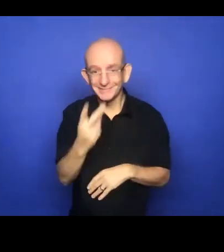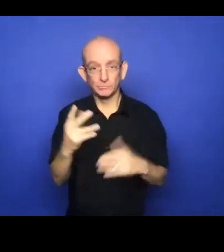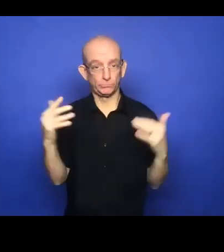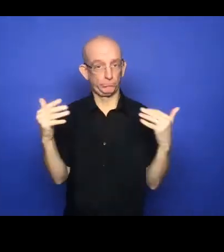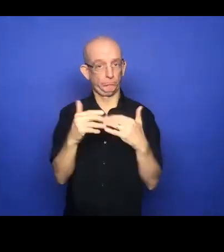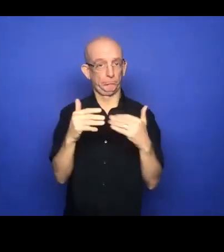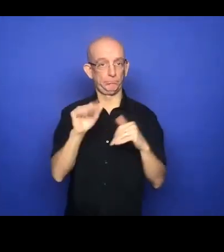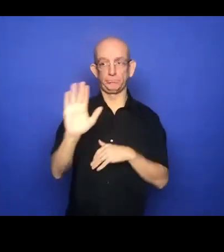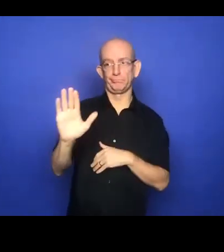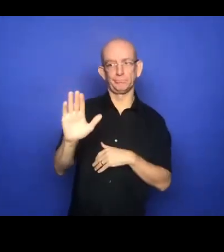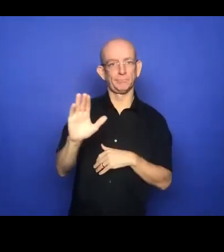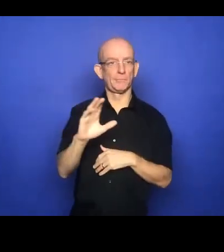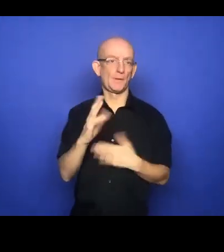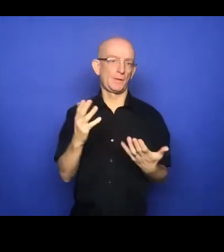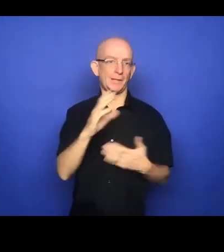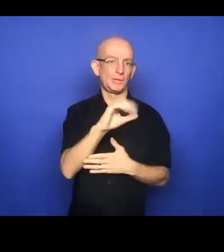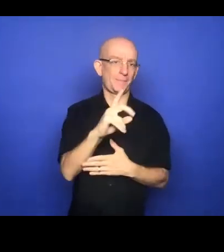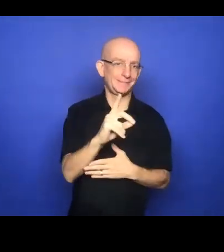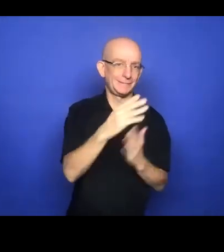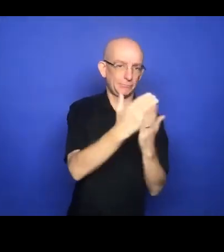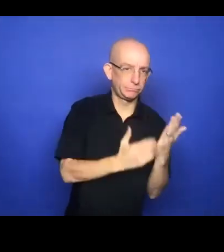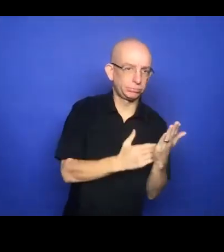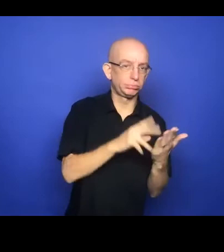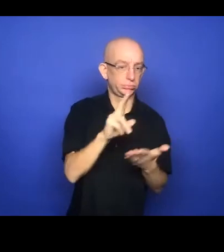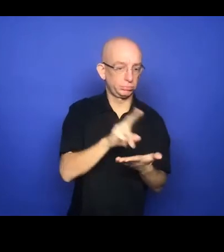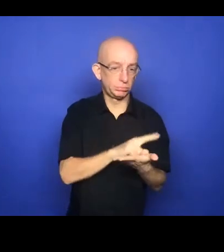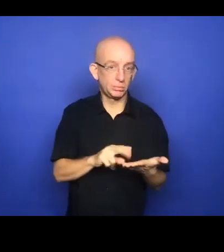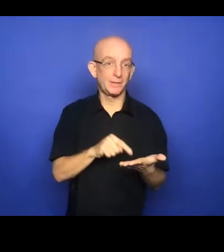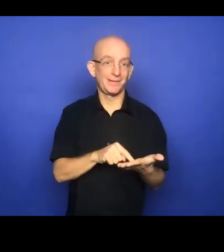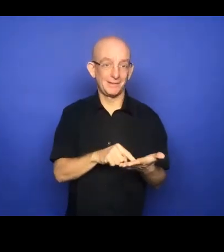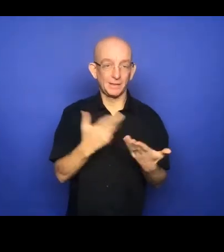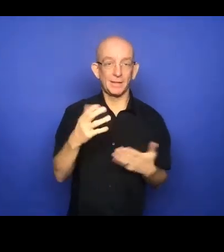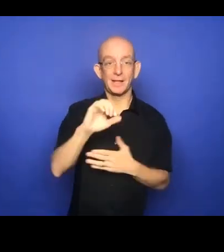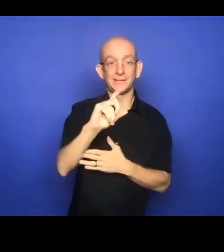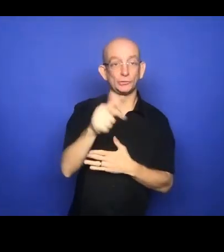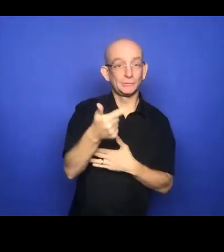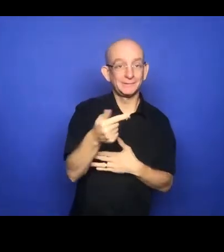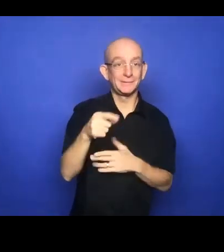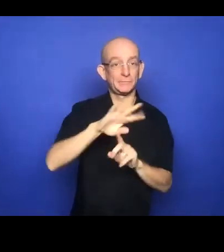barriers and to measure disability-inclusive response and